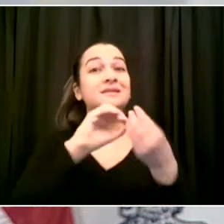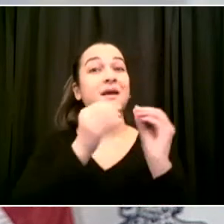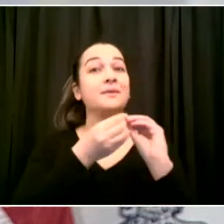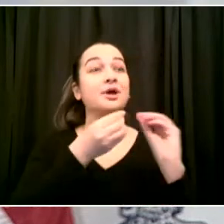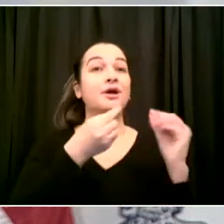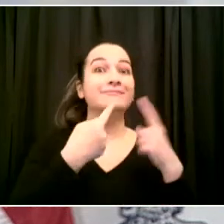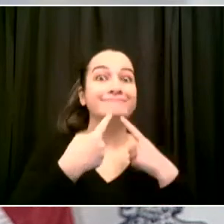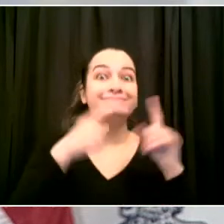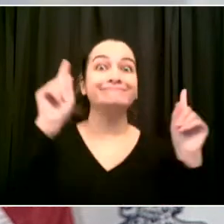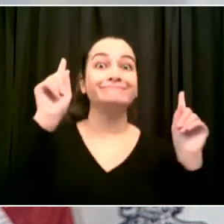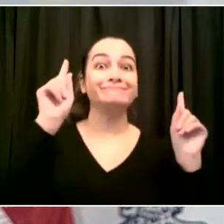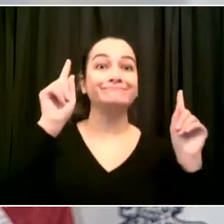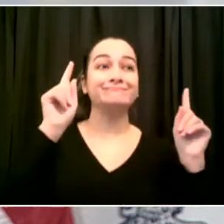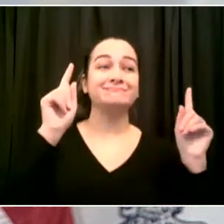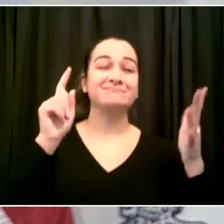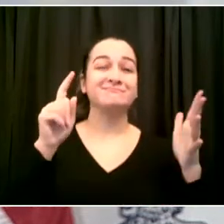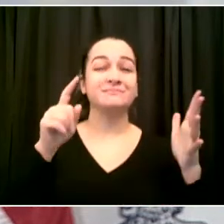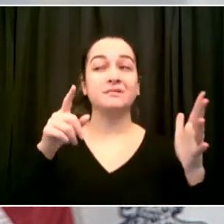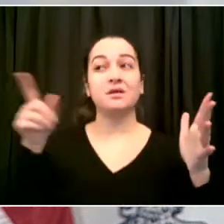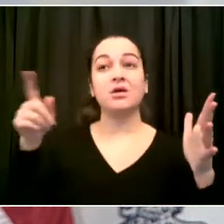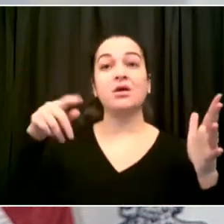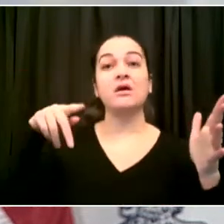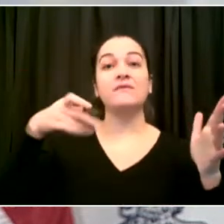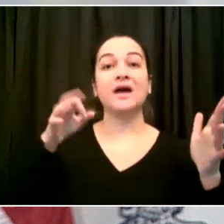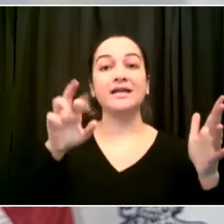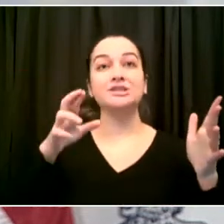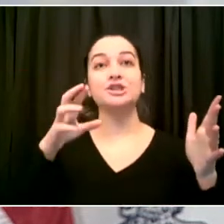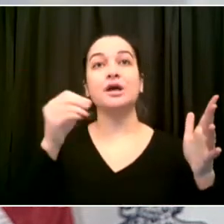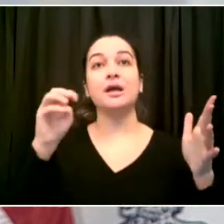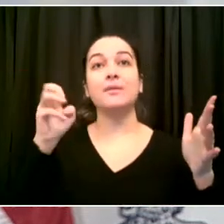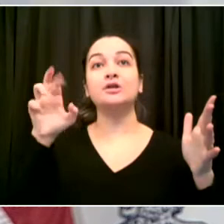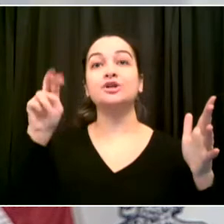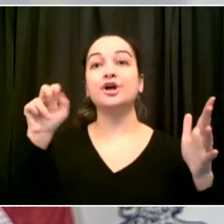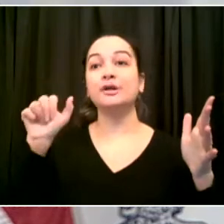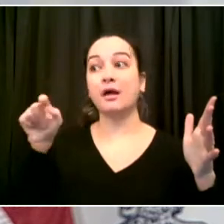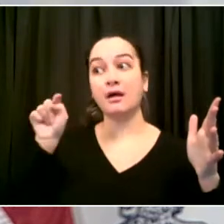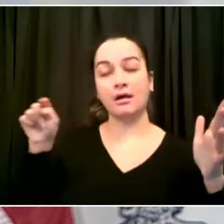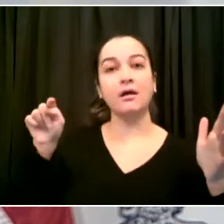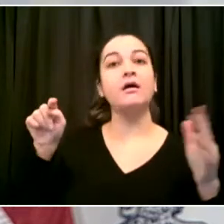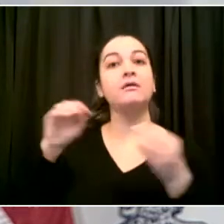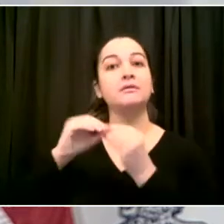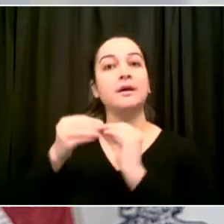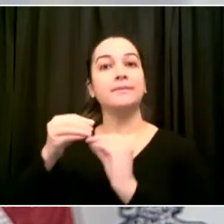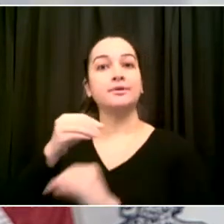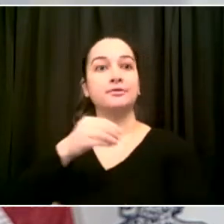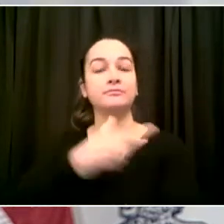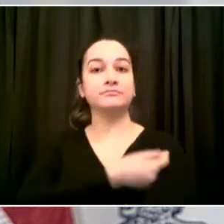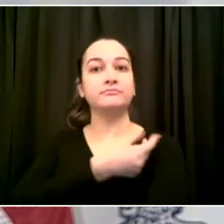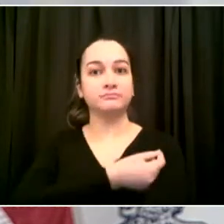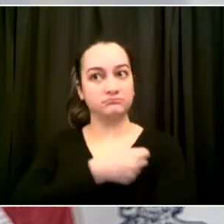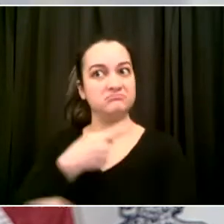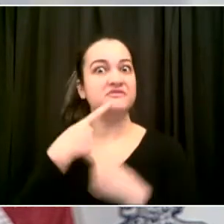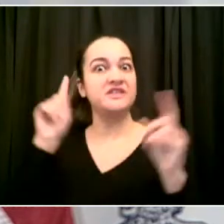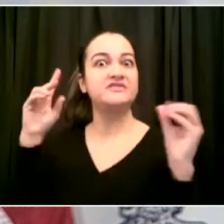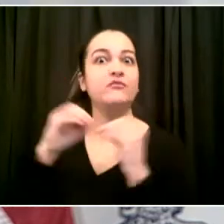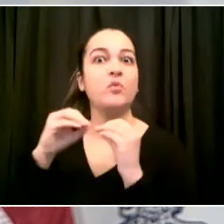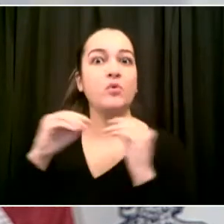PRESUMABLY AT A LOT MORE RISK THEY OFTEN HAVE OTHER COMORBIDITIES.